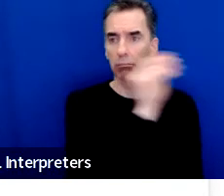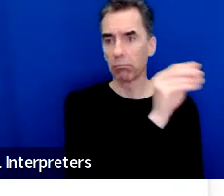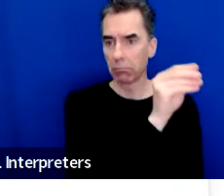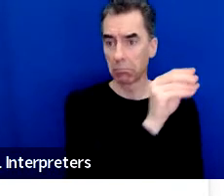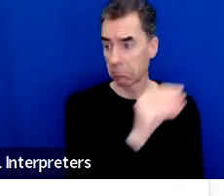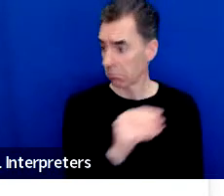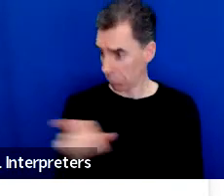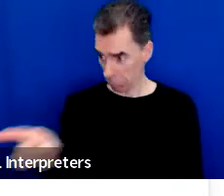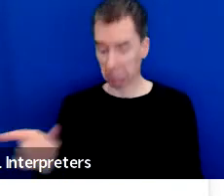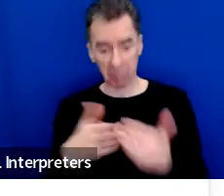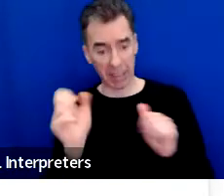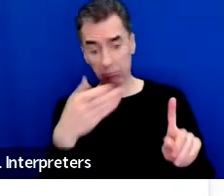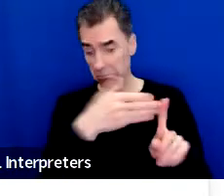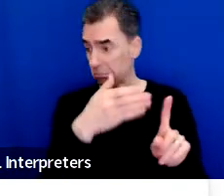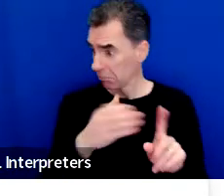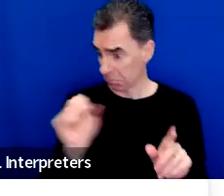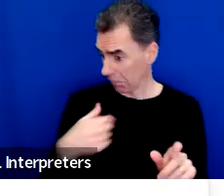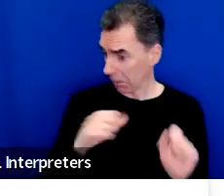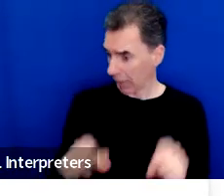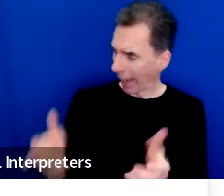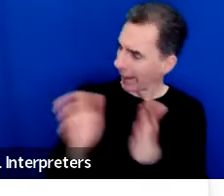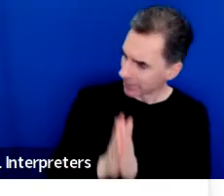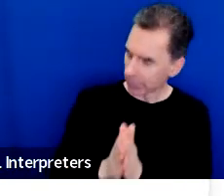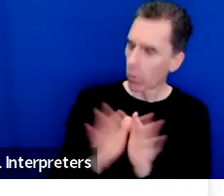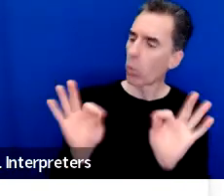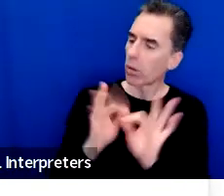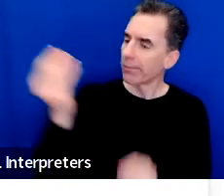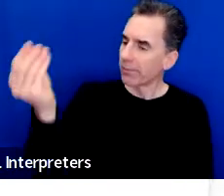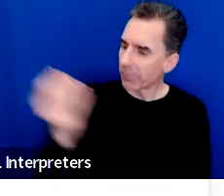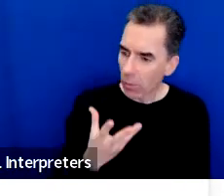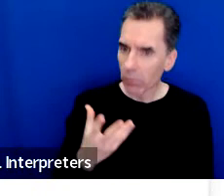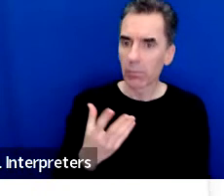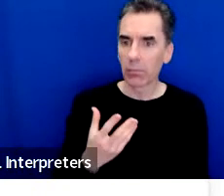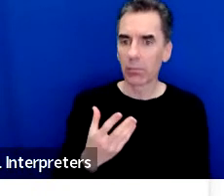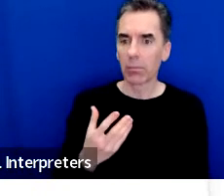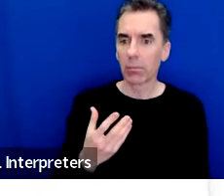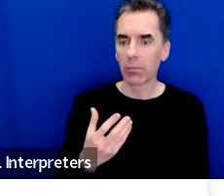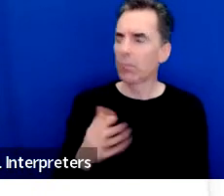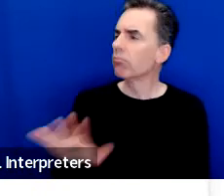So yeah, let me know. I'm not sure. What's your discipline? Yeah.